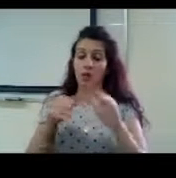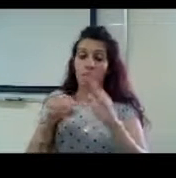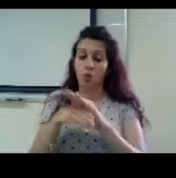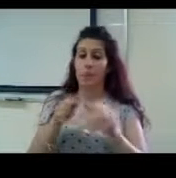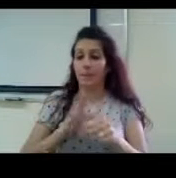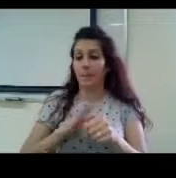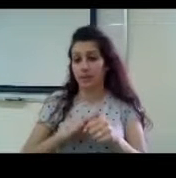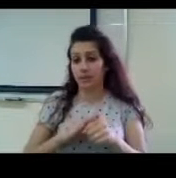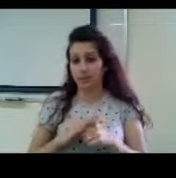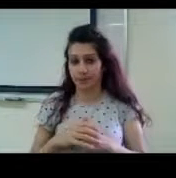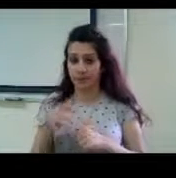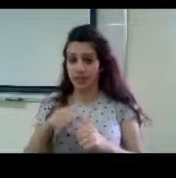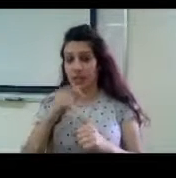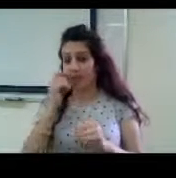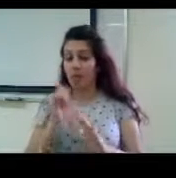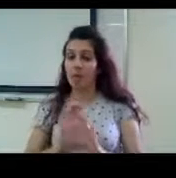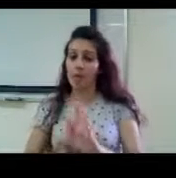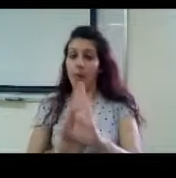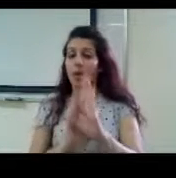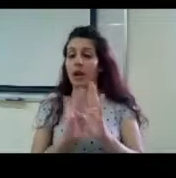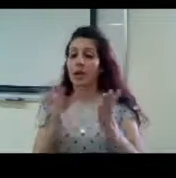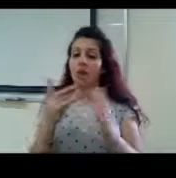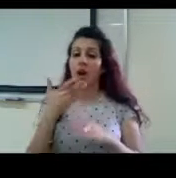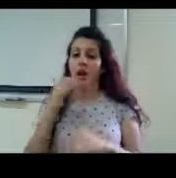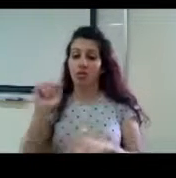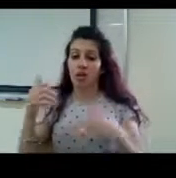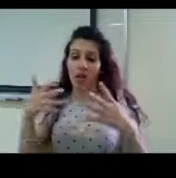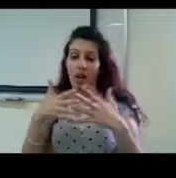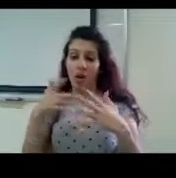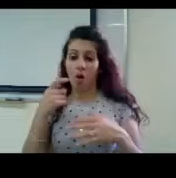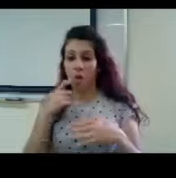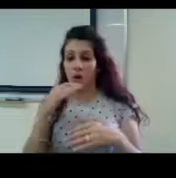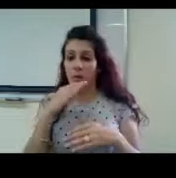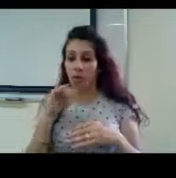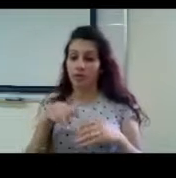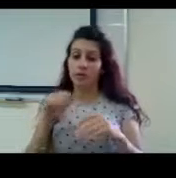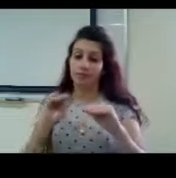self-contained Android app to support use of Calibri on one's own with an